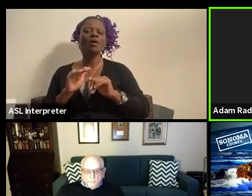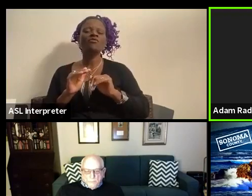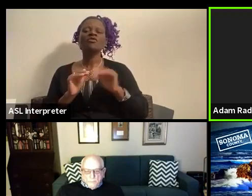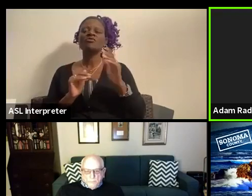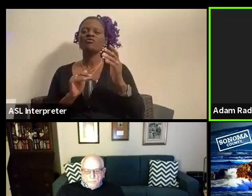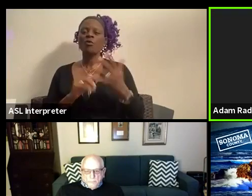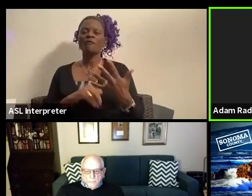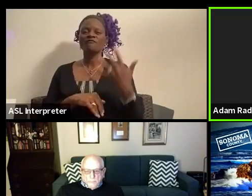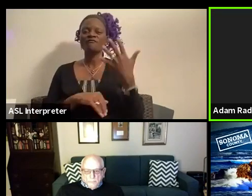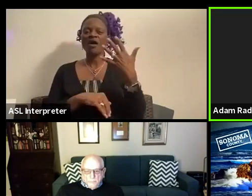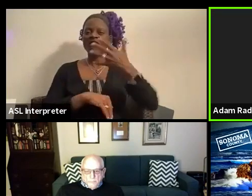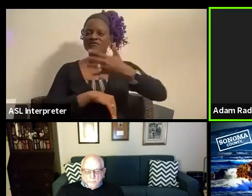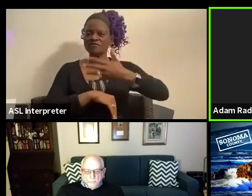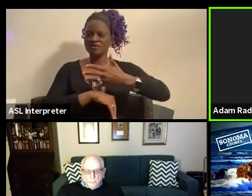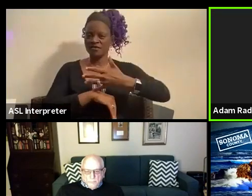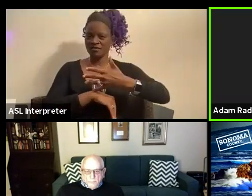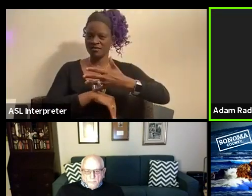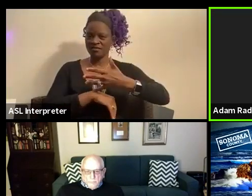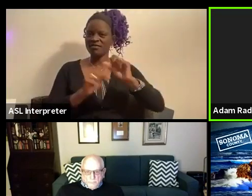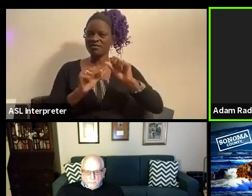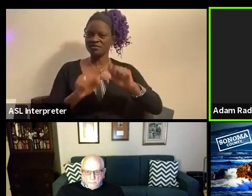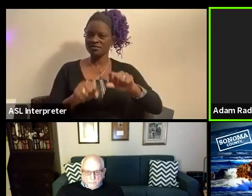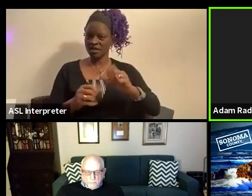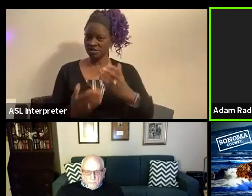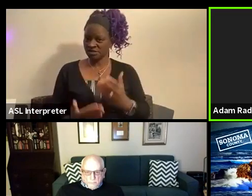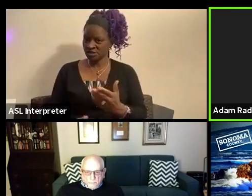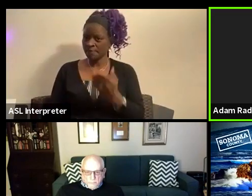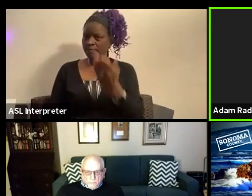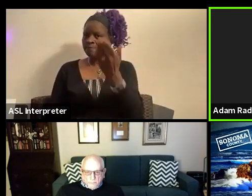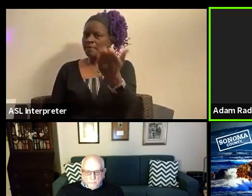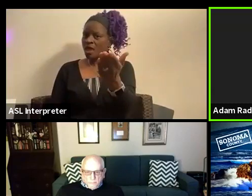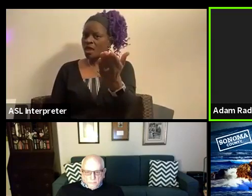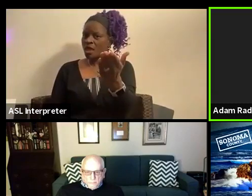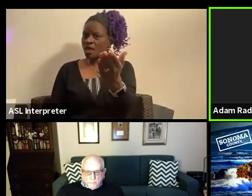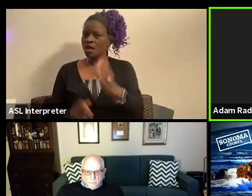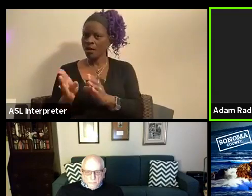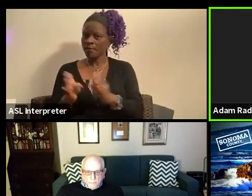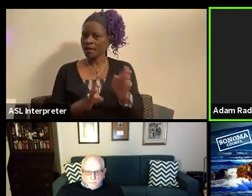They can submit a plan before that and actually are required to have a plan